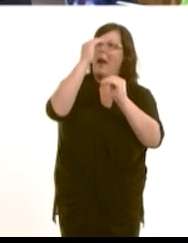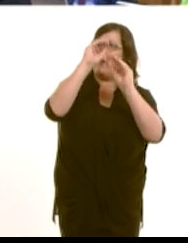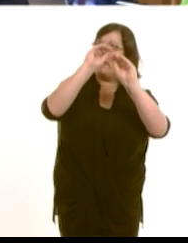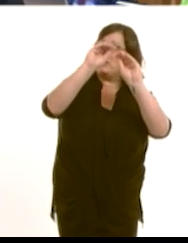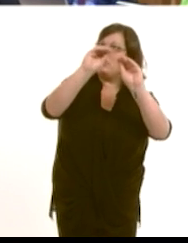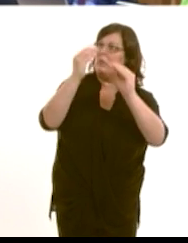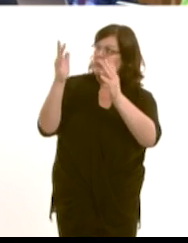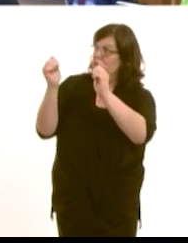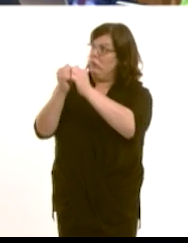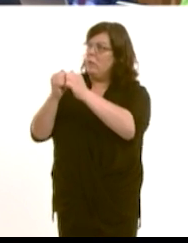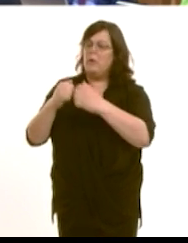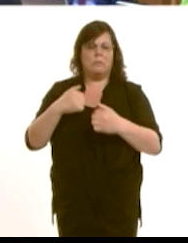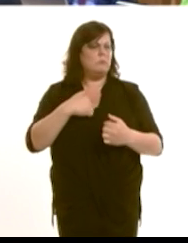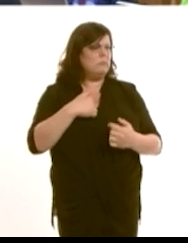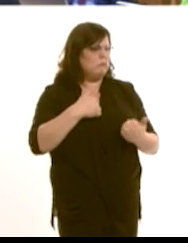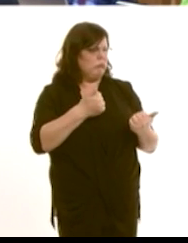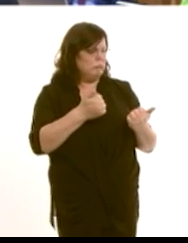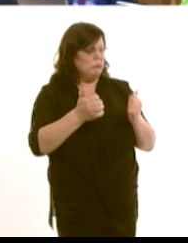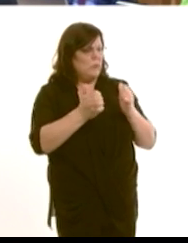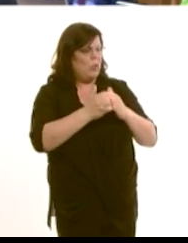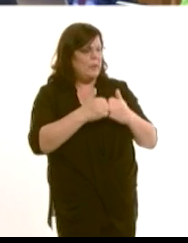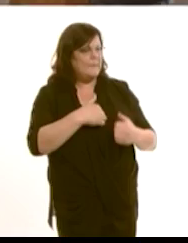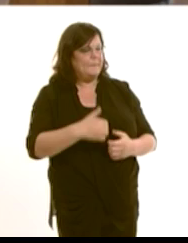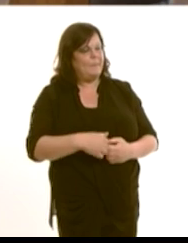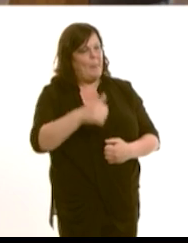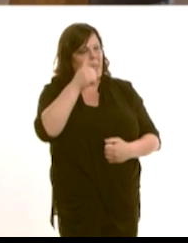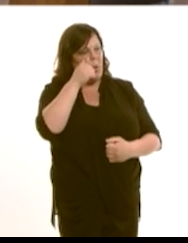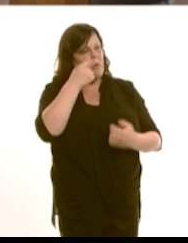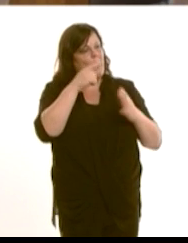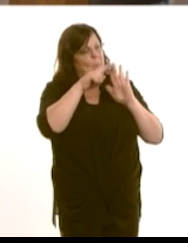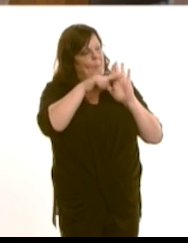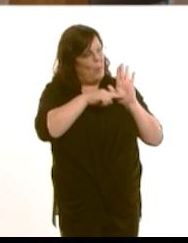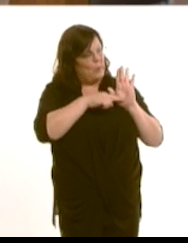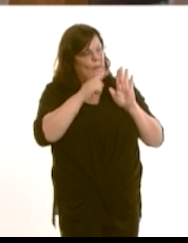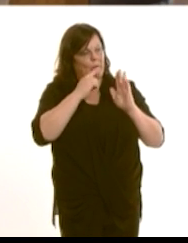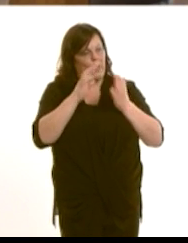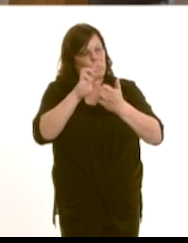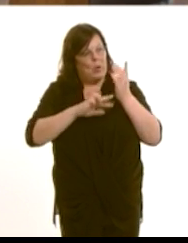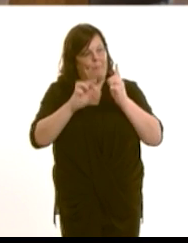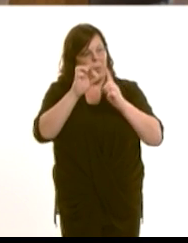I know that there may be proposals coming forward with regard to the Newport campus,